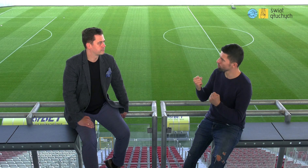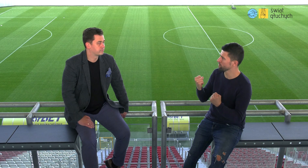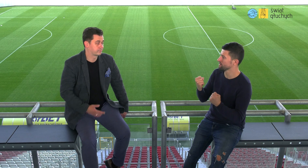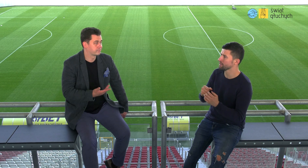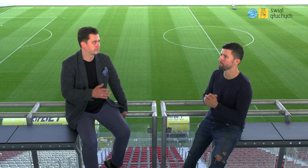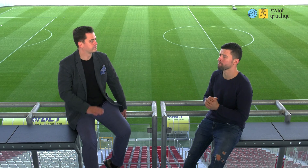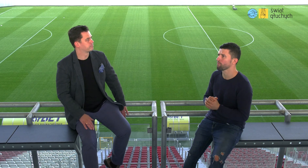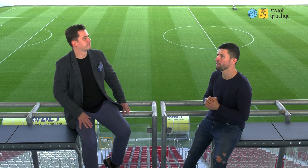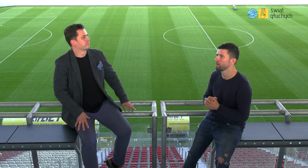One has to be tough.